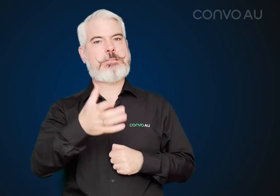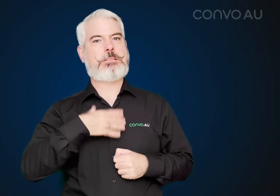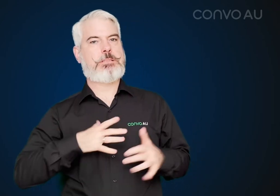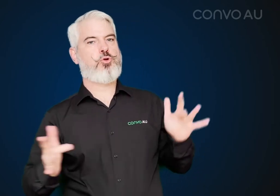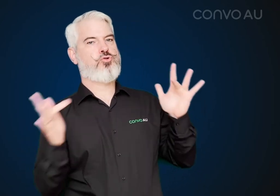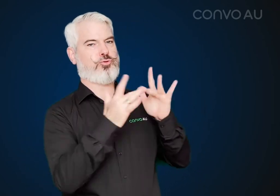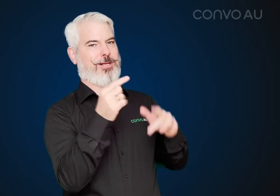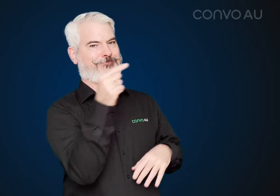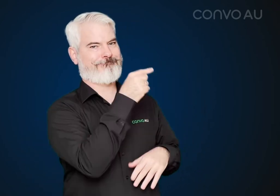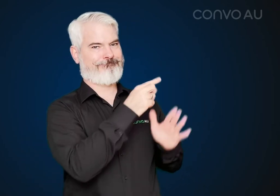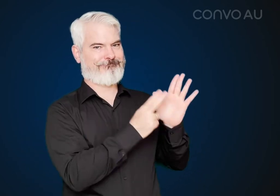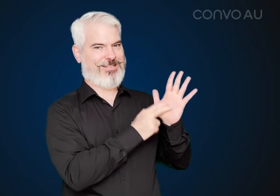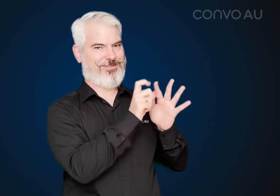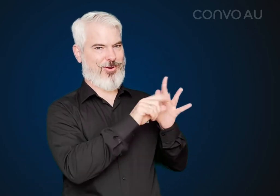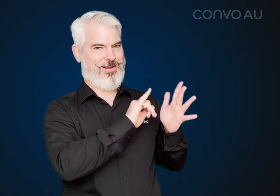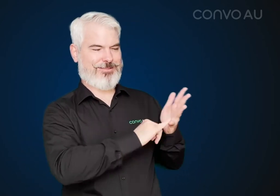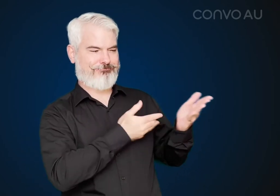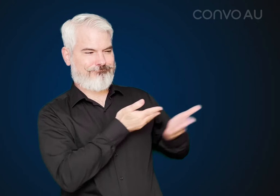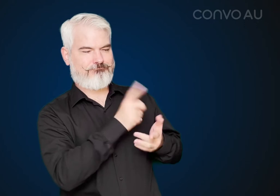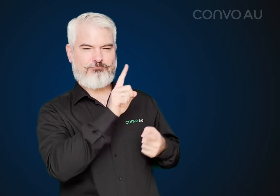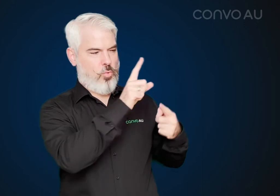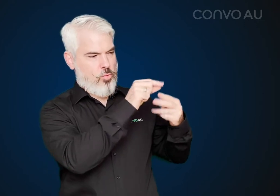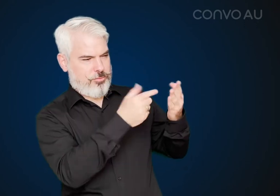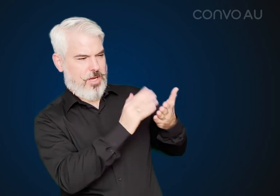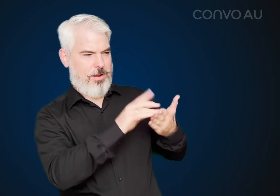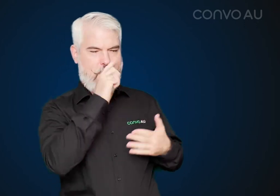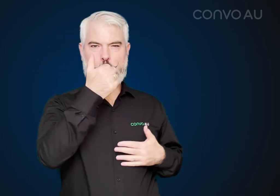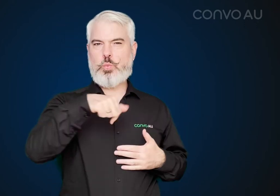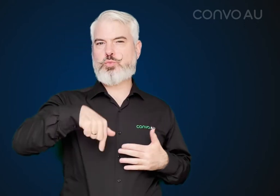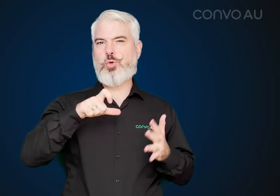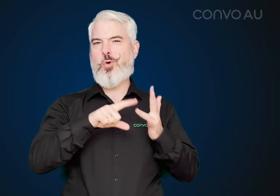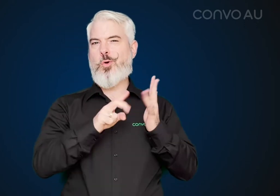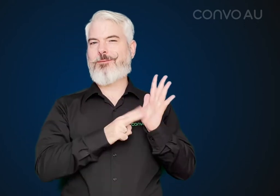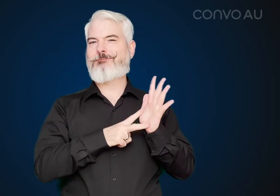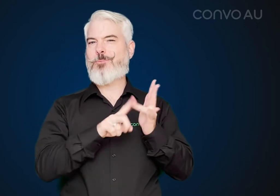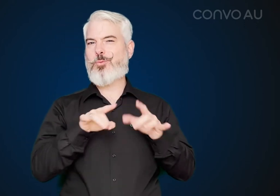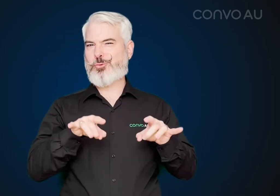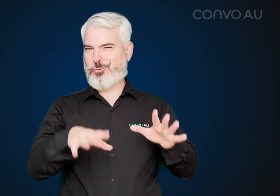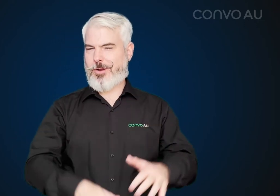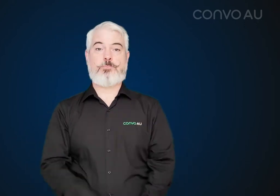please contact the NDIS and discuss what options are available to you.